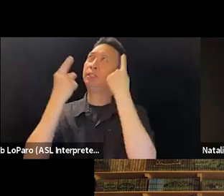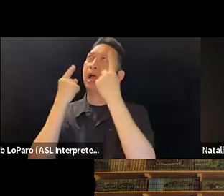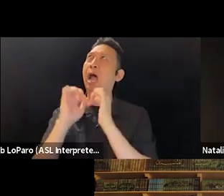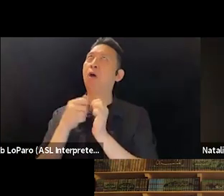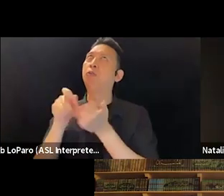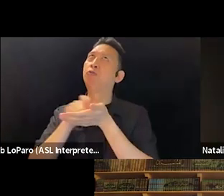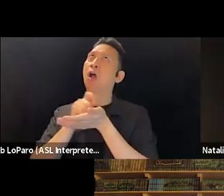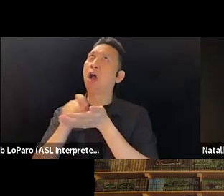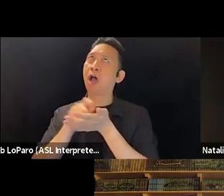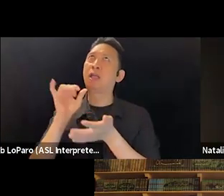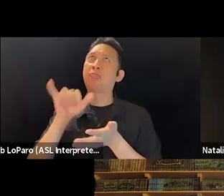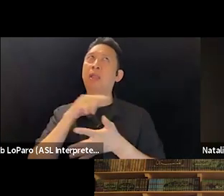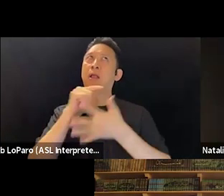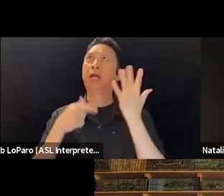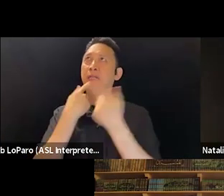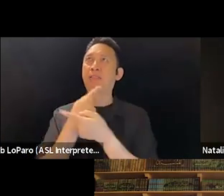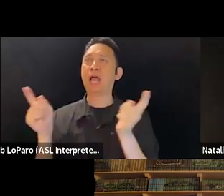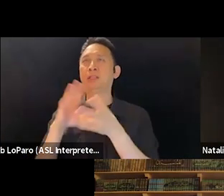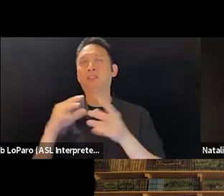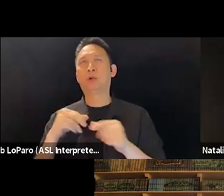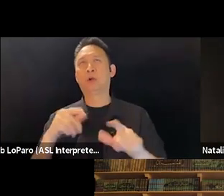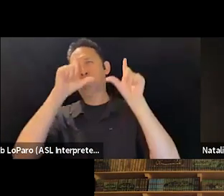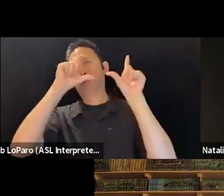The way you are going to tell the story, that there is always a story.